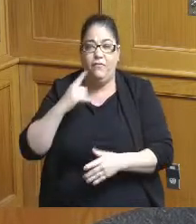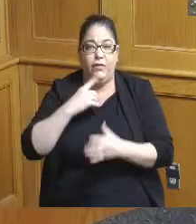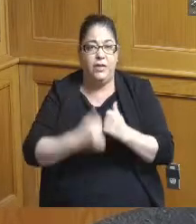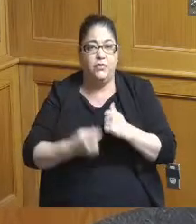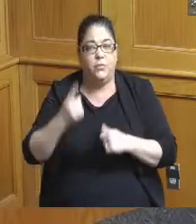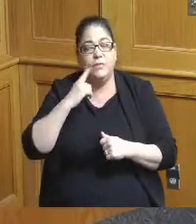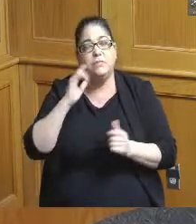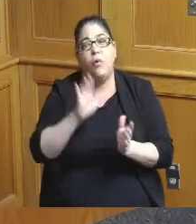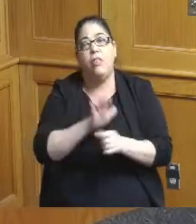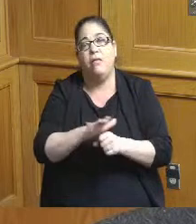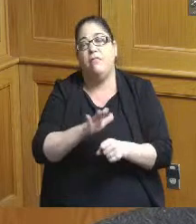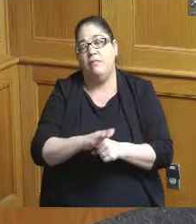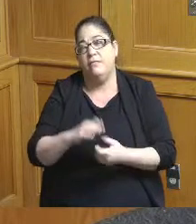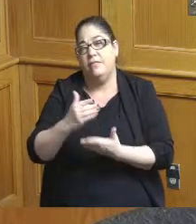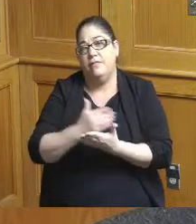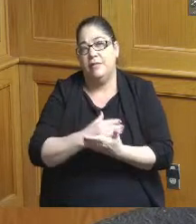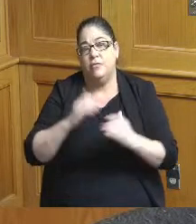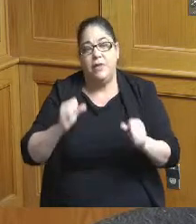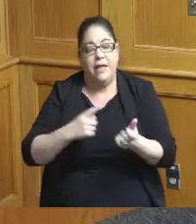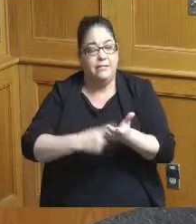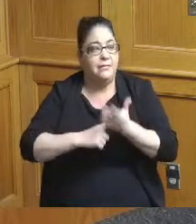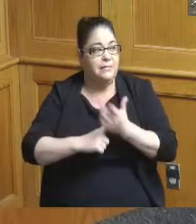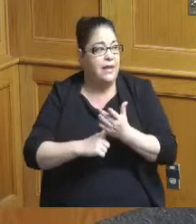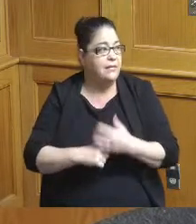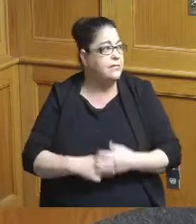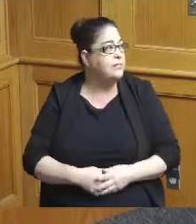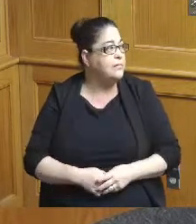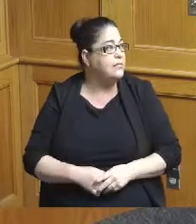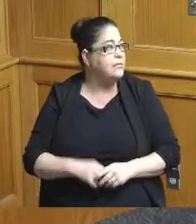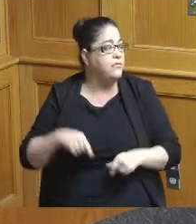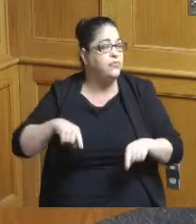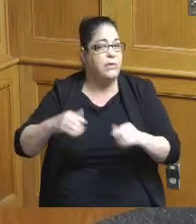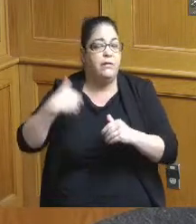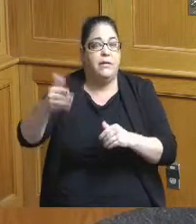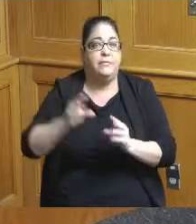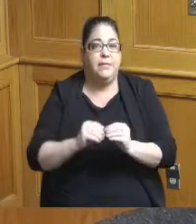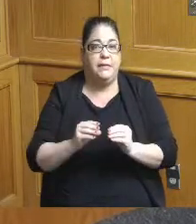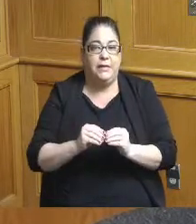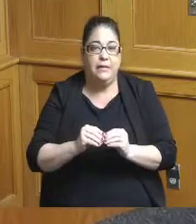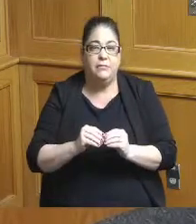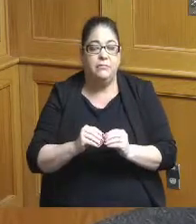small enough list that we could discuss ourselves maybe in our next meeting of where we are on it